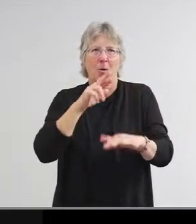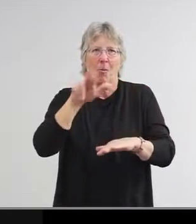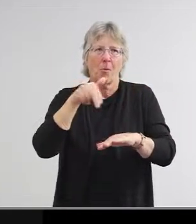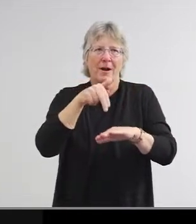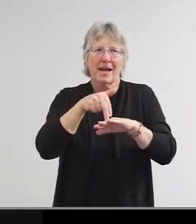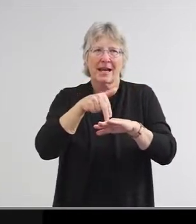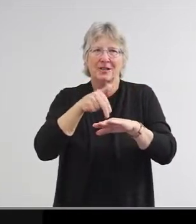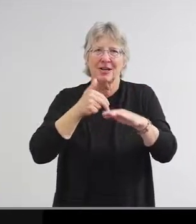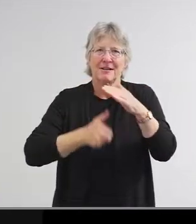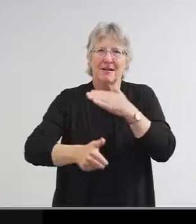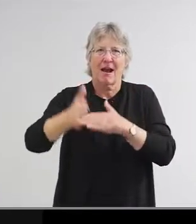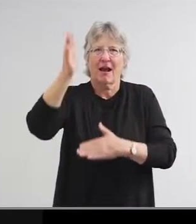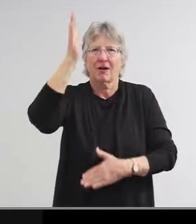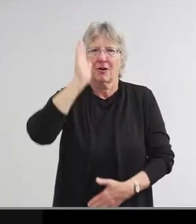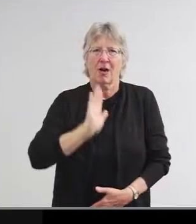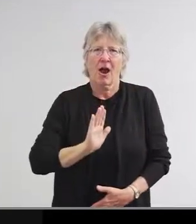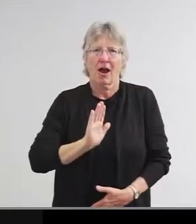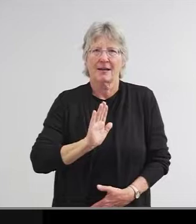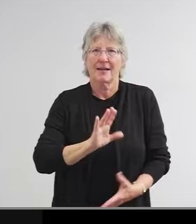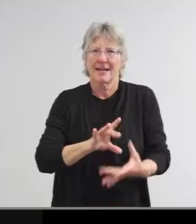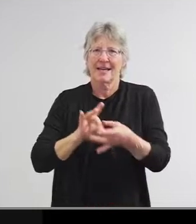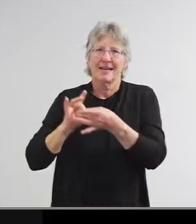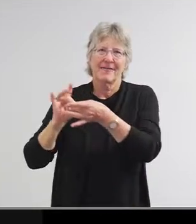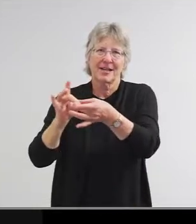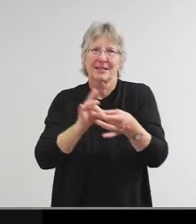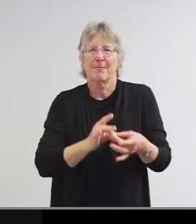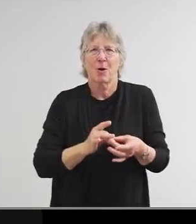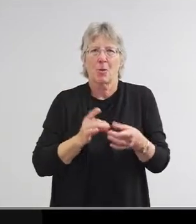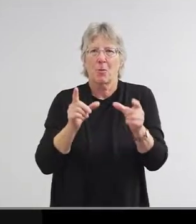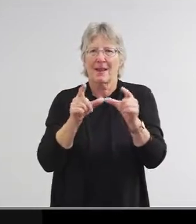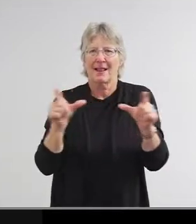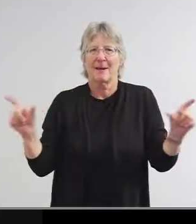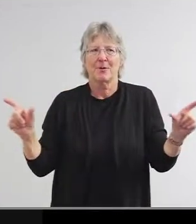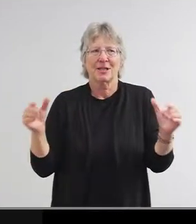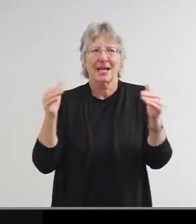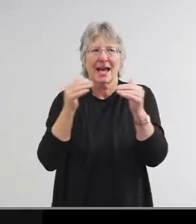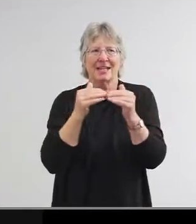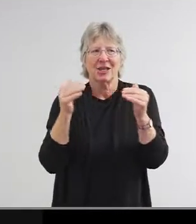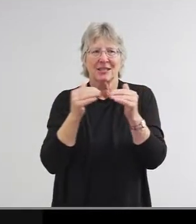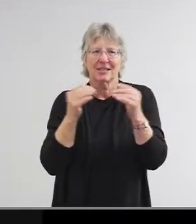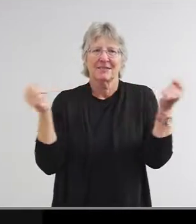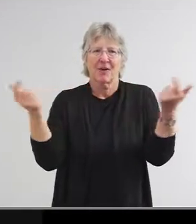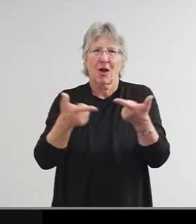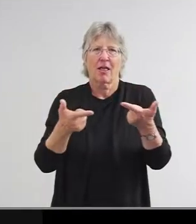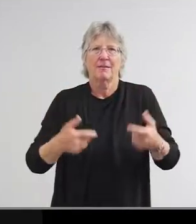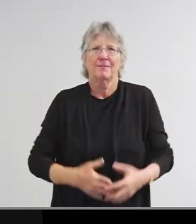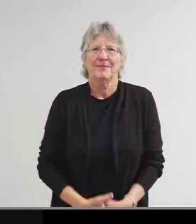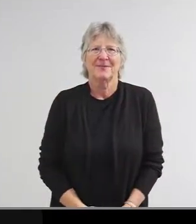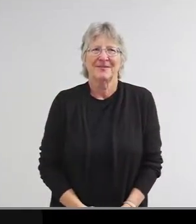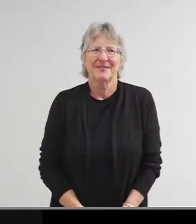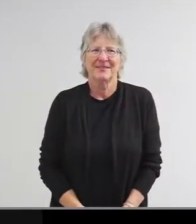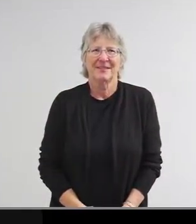one Nation, under God, indivisible, with liberty and justice for all." You may be seated.